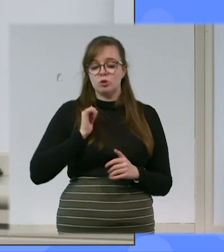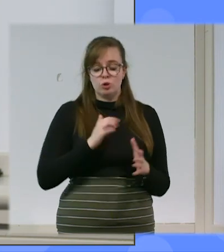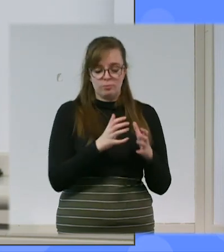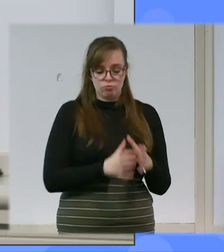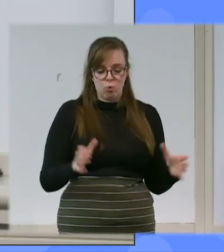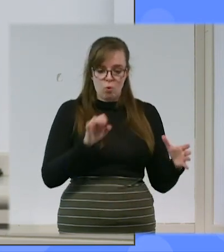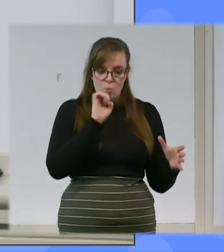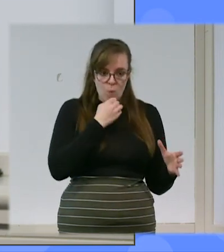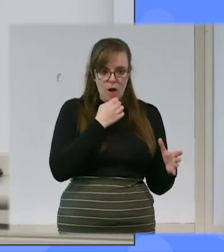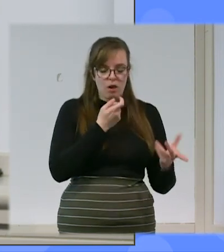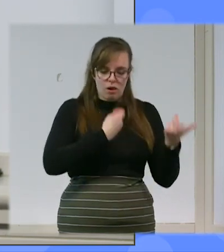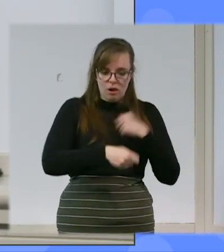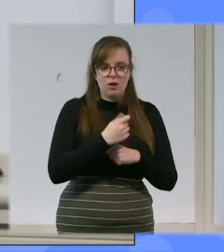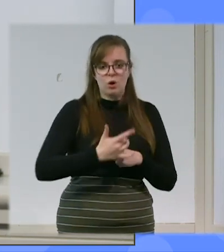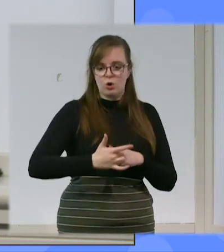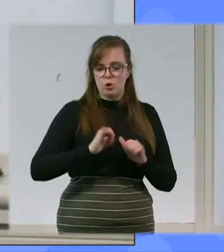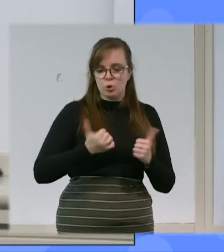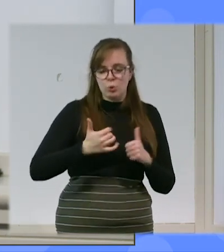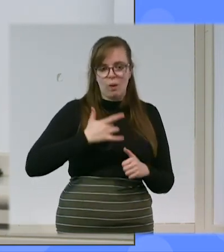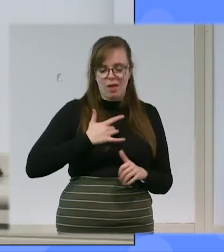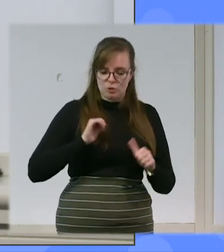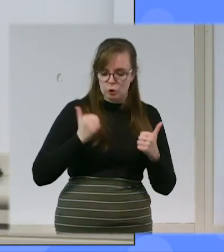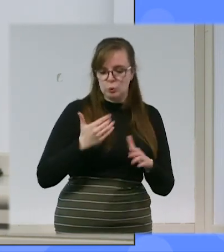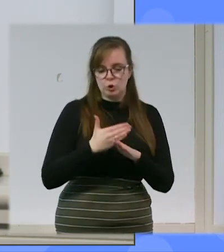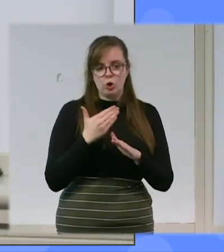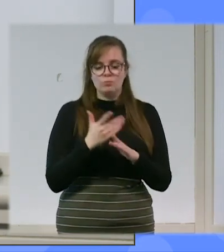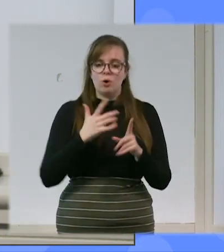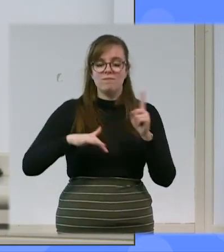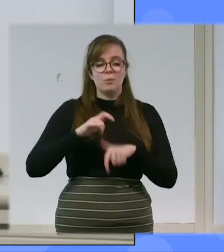route to good lives or to good jobs or to environmental sustainability and some